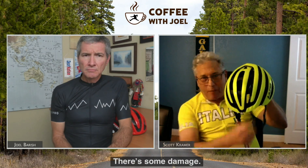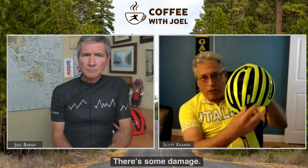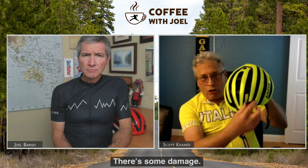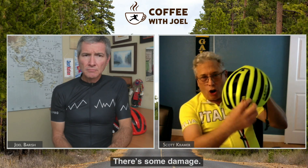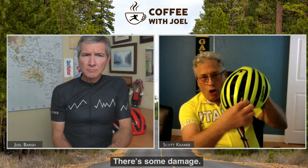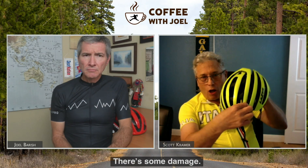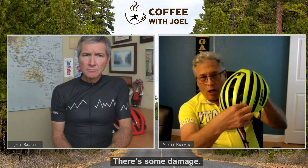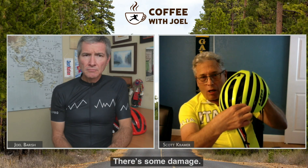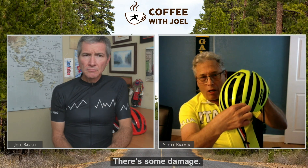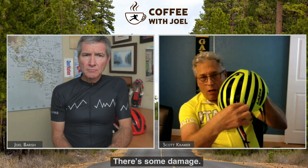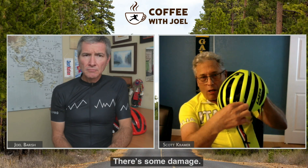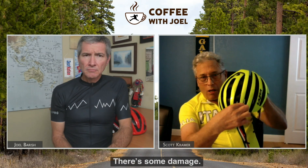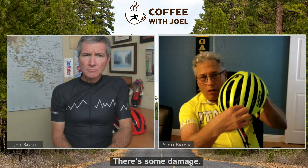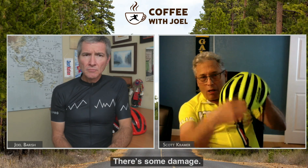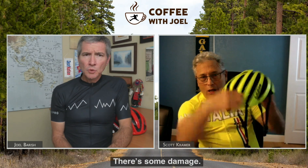There’s some damage.